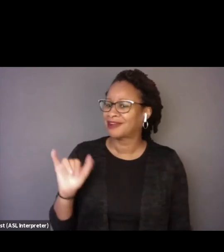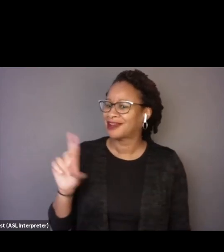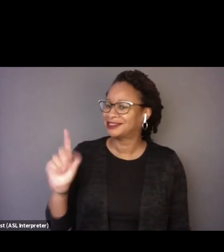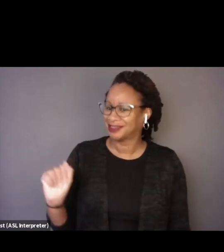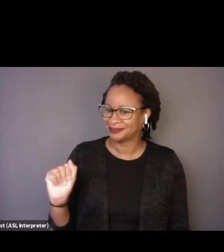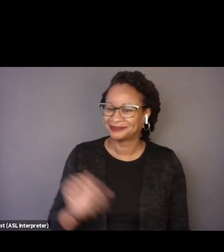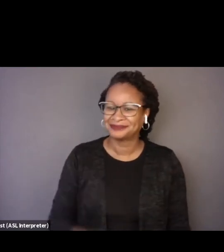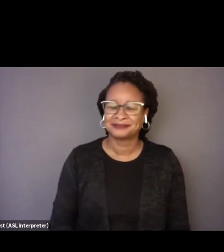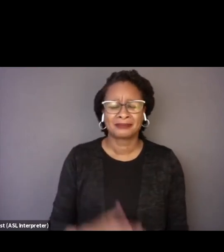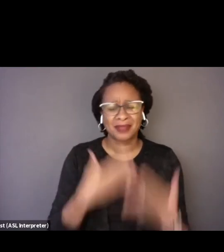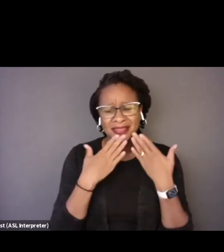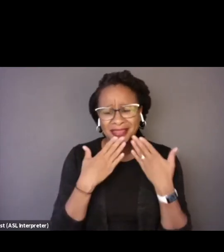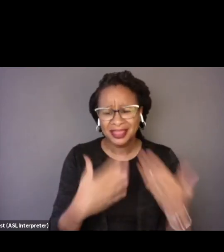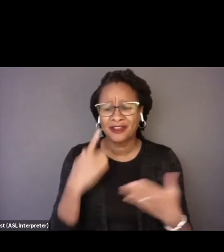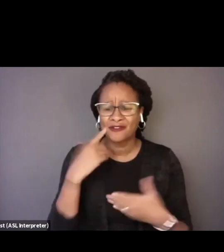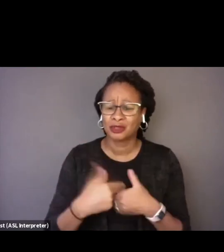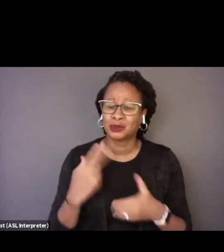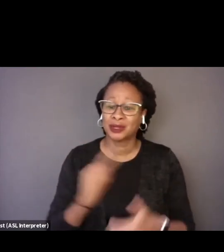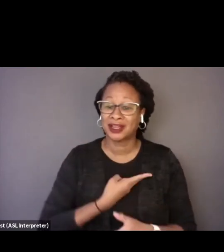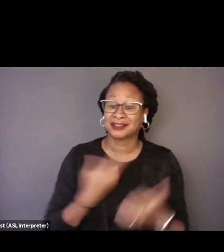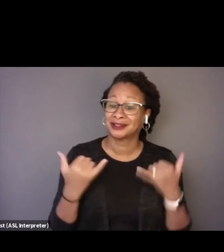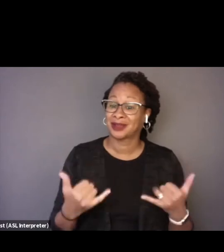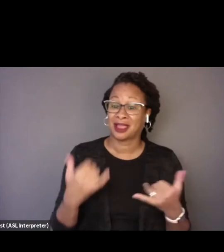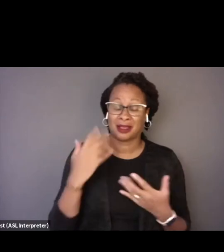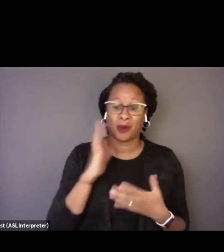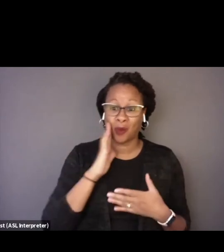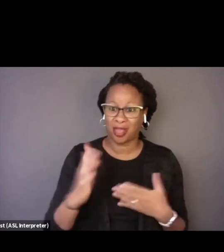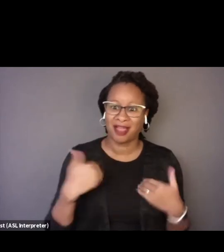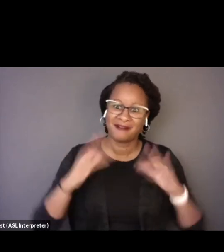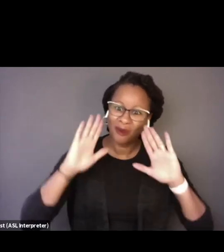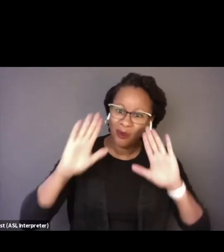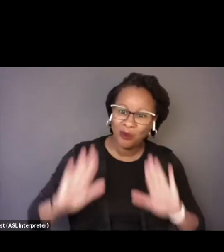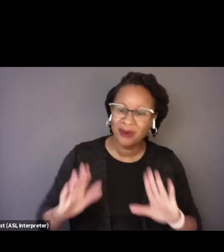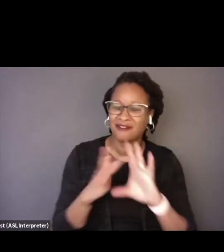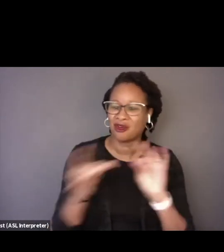Thank you for joining us for what is going to be a wonderful conversation